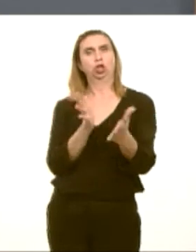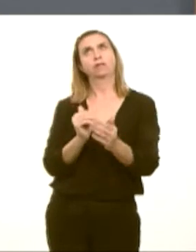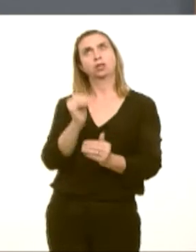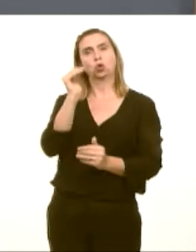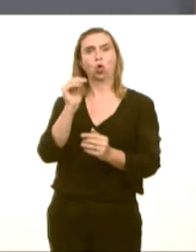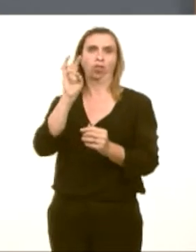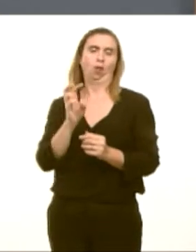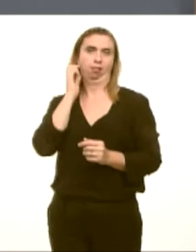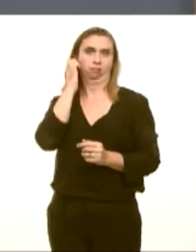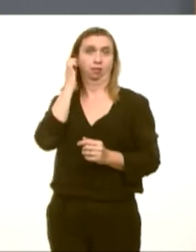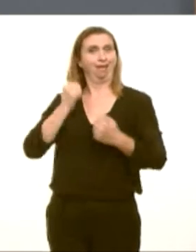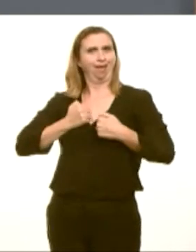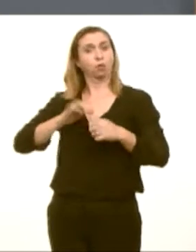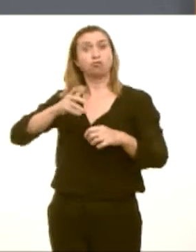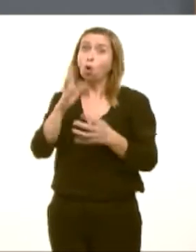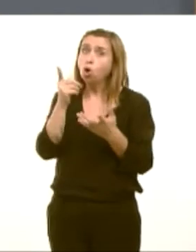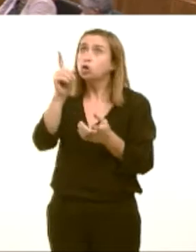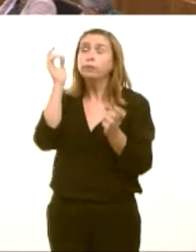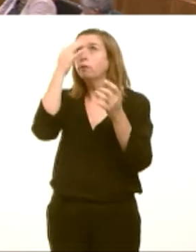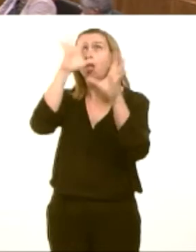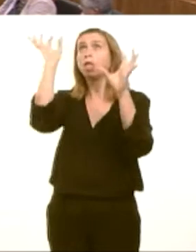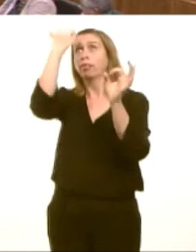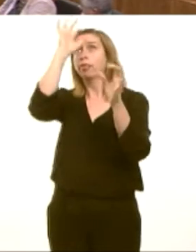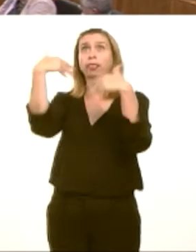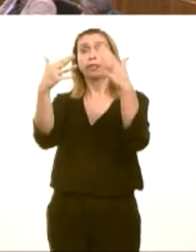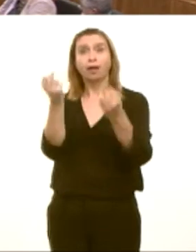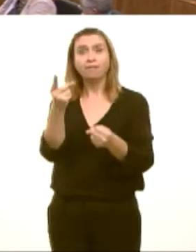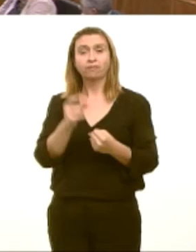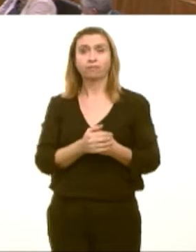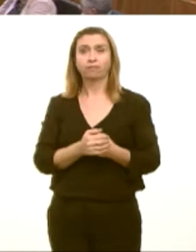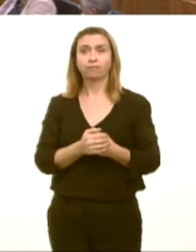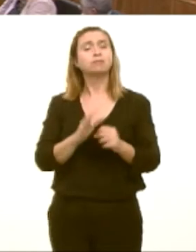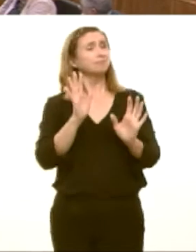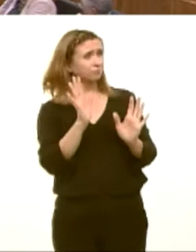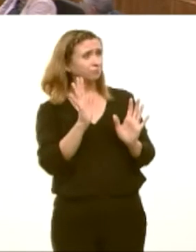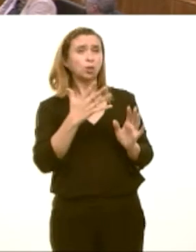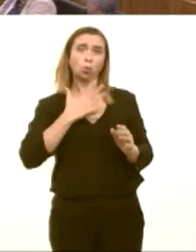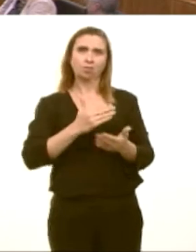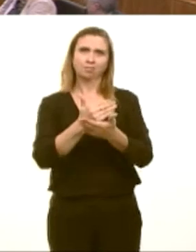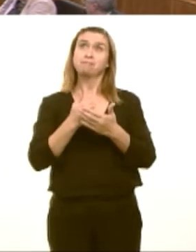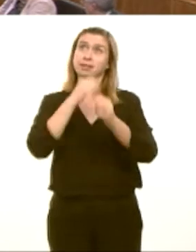of our country, or donít you have a vision? Carwyn Jones: The SuRNICC will go there, and we want safe services. The consultation has just closed.